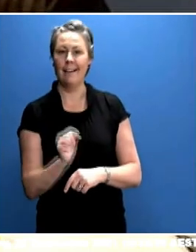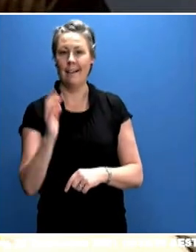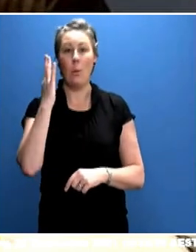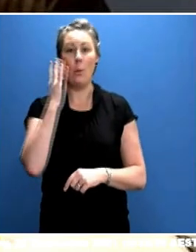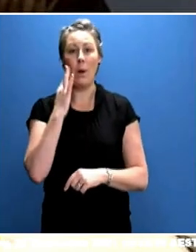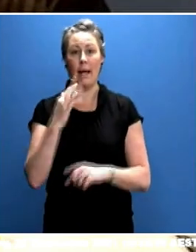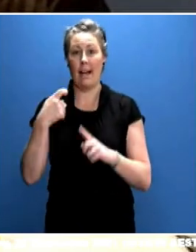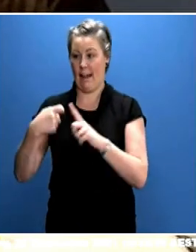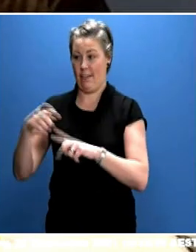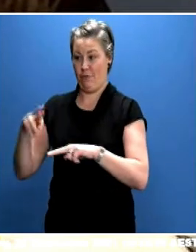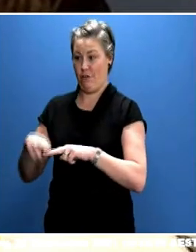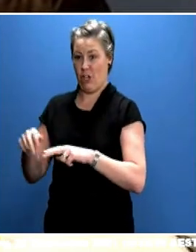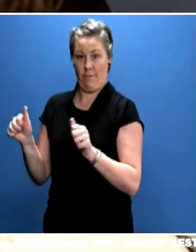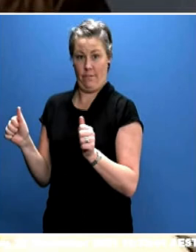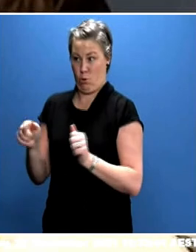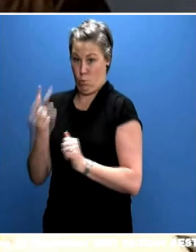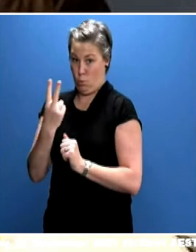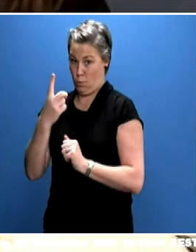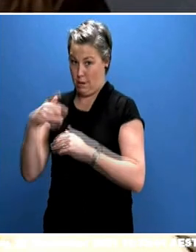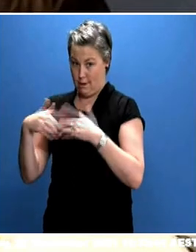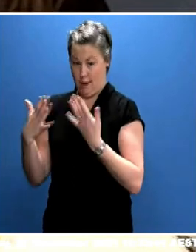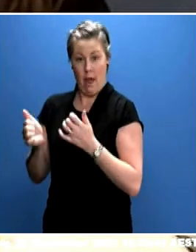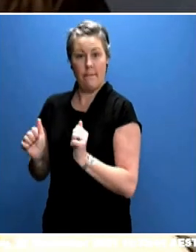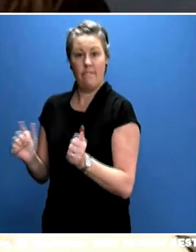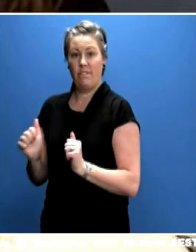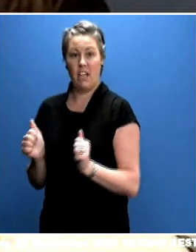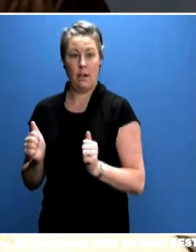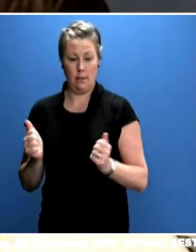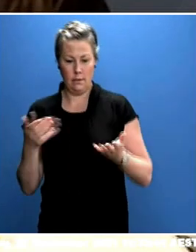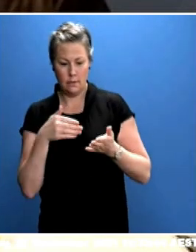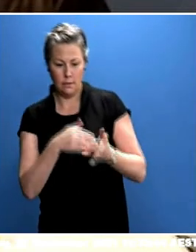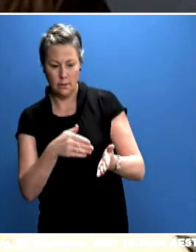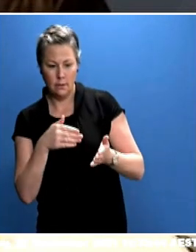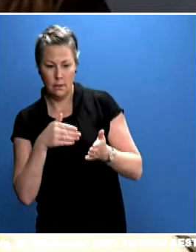of Kath French after 21 days, there was no further therapeutic support